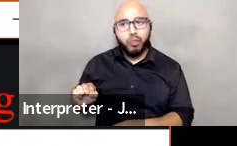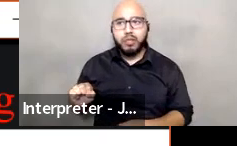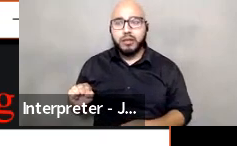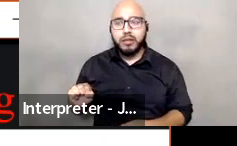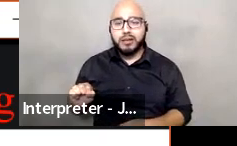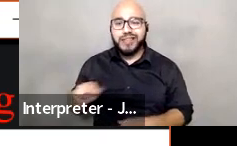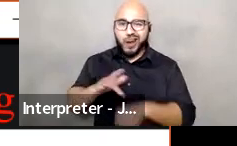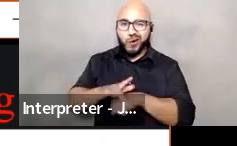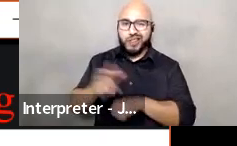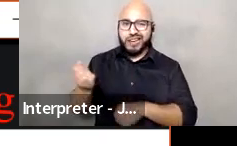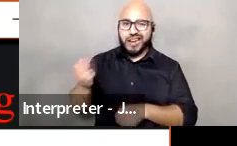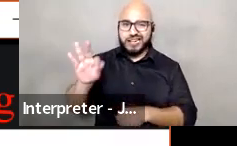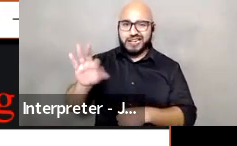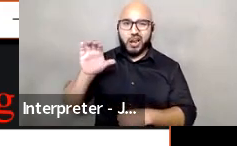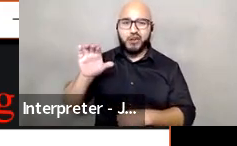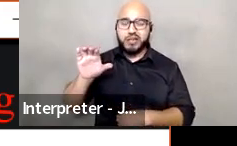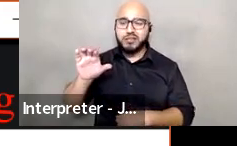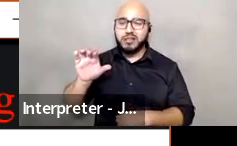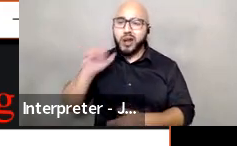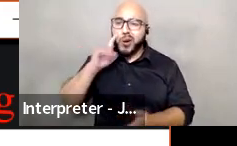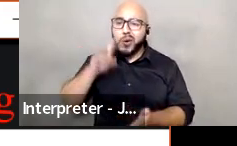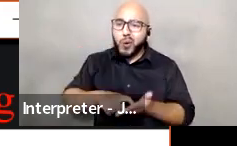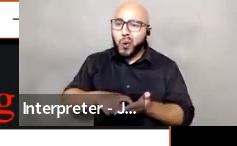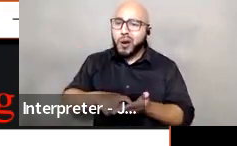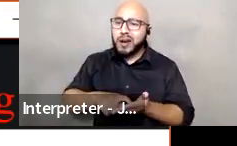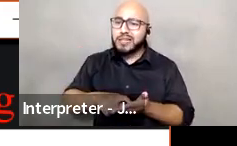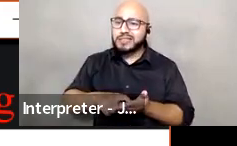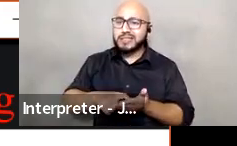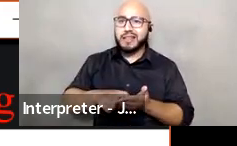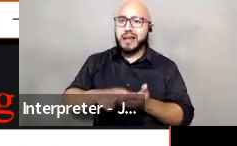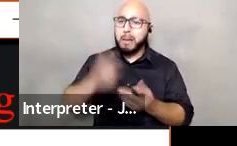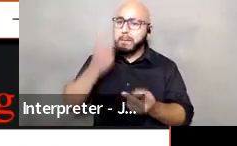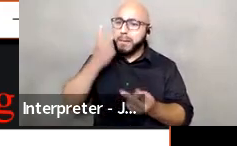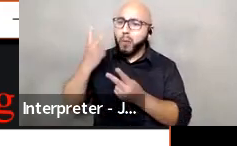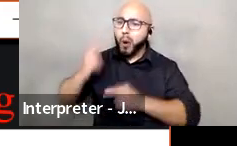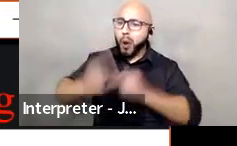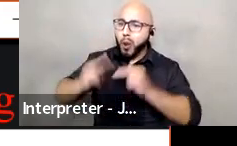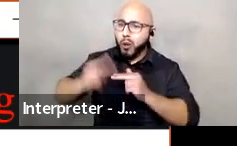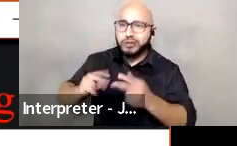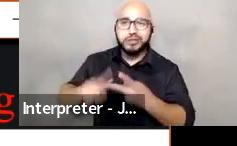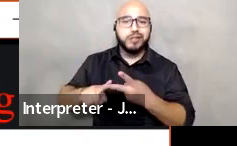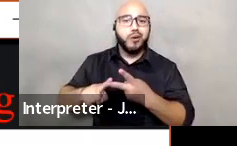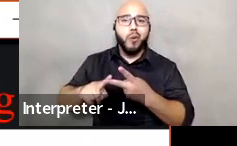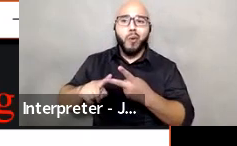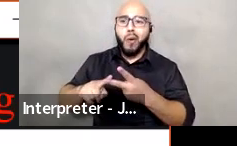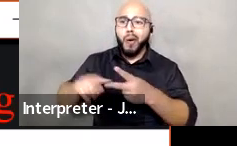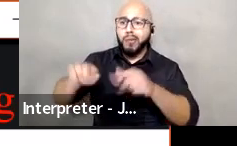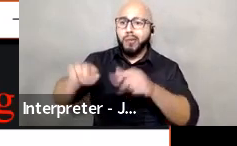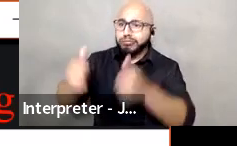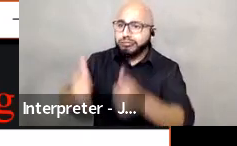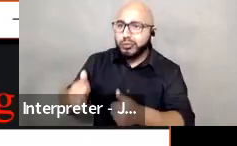And that's when you. See these memorials. And statues go up. There's a second period here that where you see.